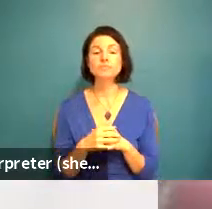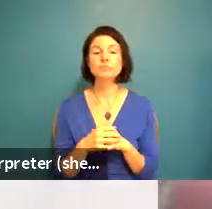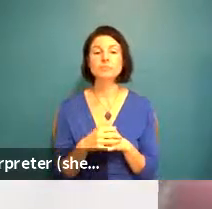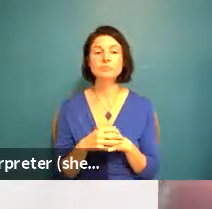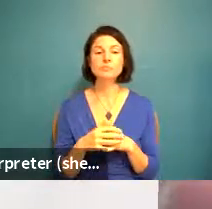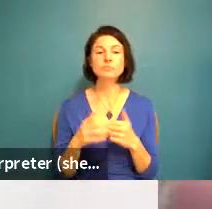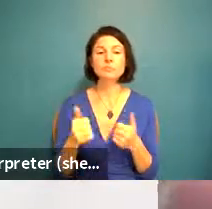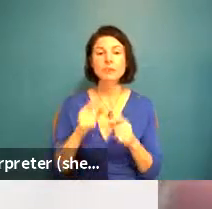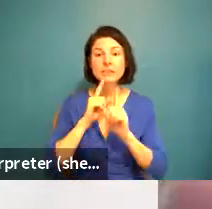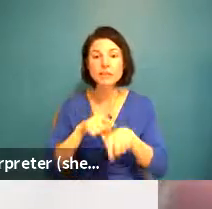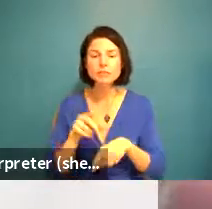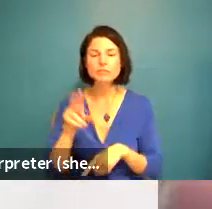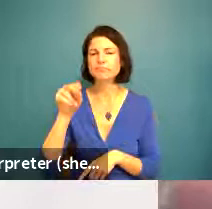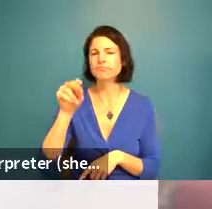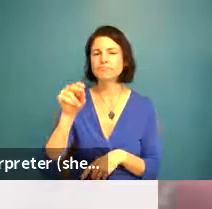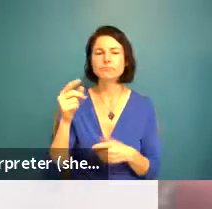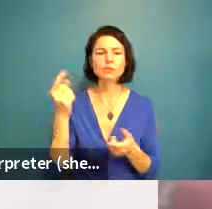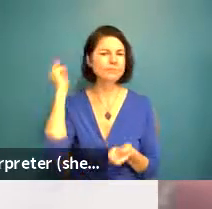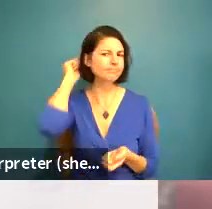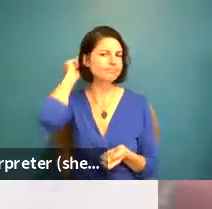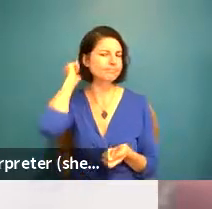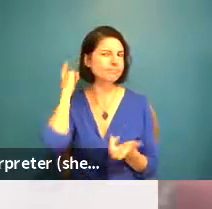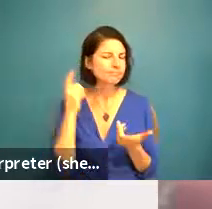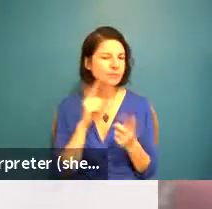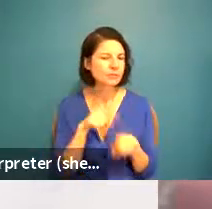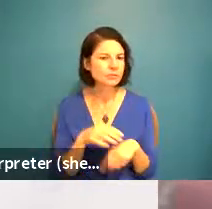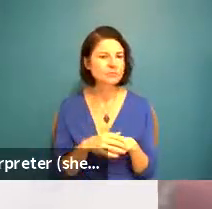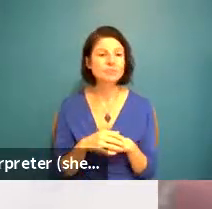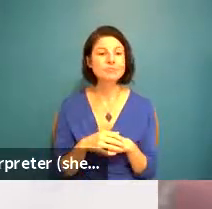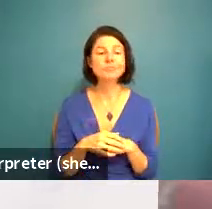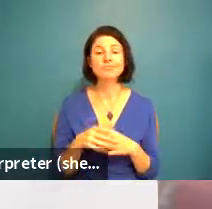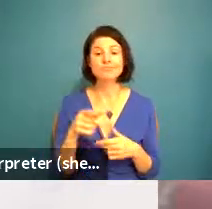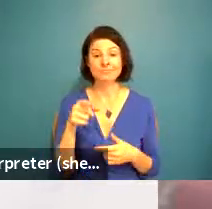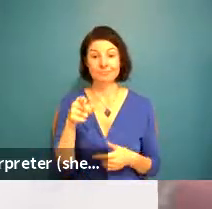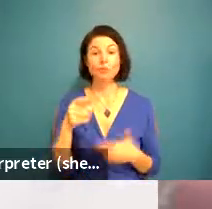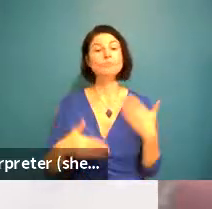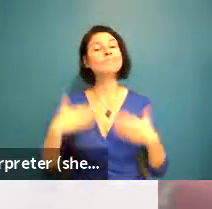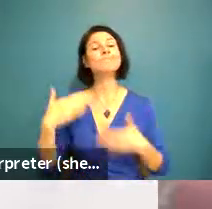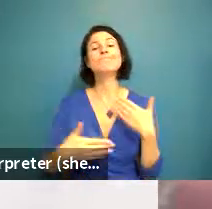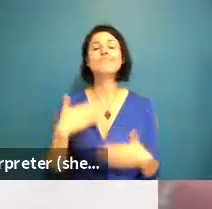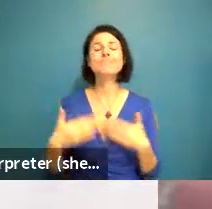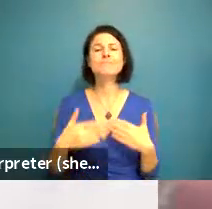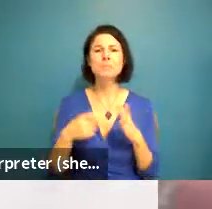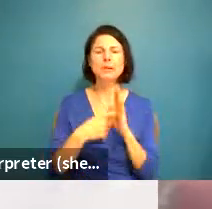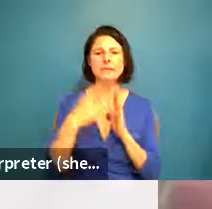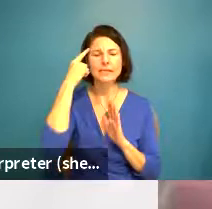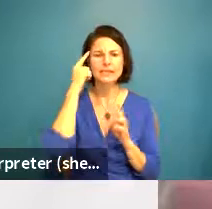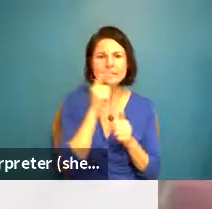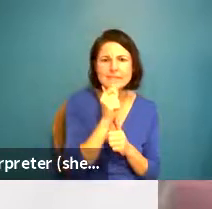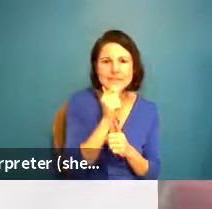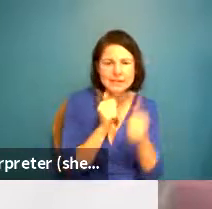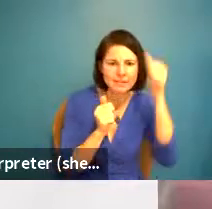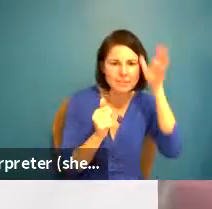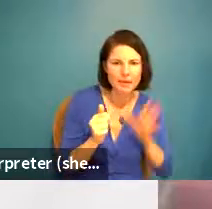think about these in your head. Do you ever have to think about which restroom, male versus female to use, among male and female